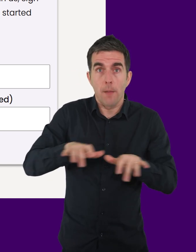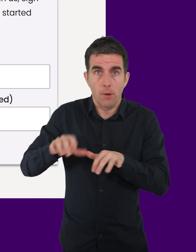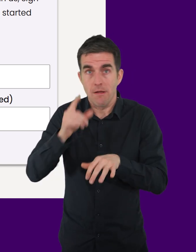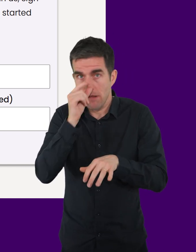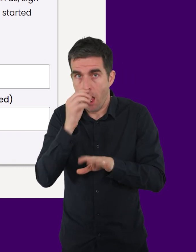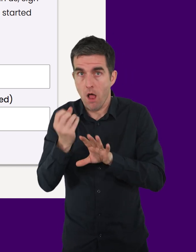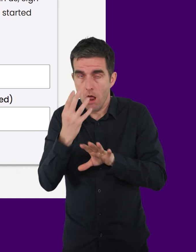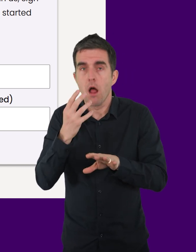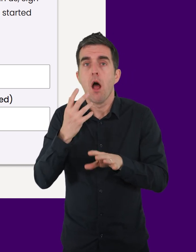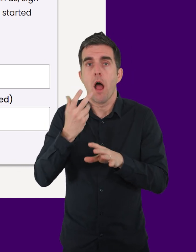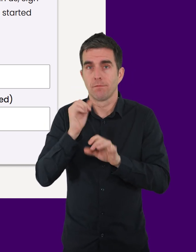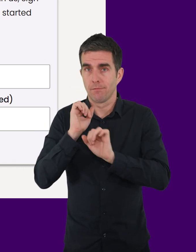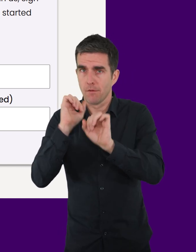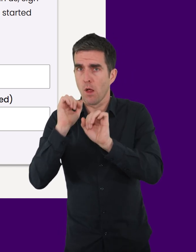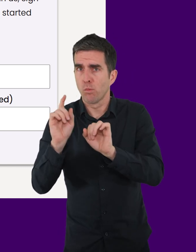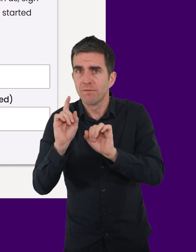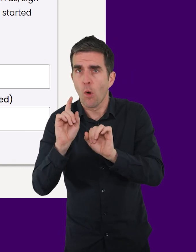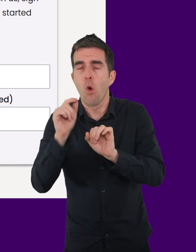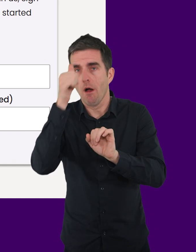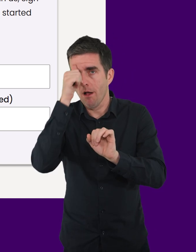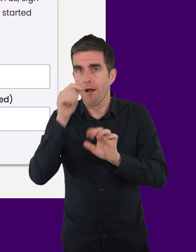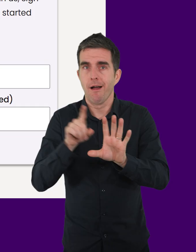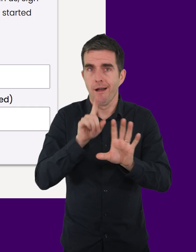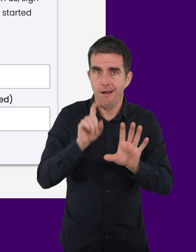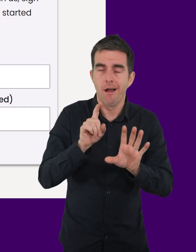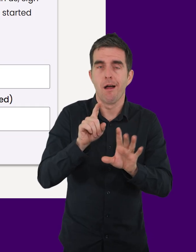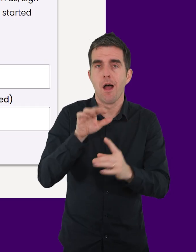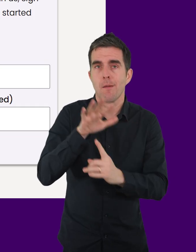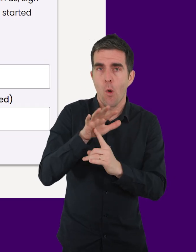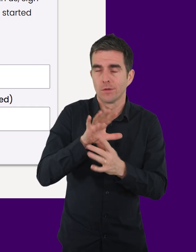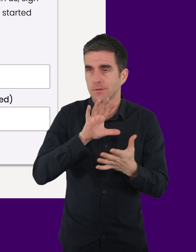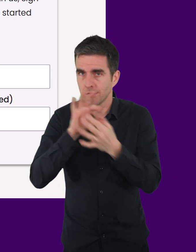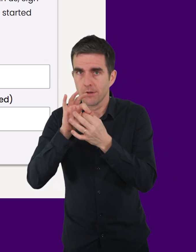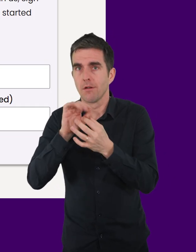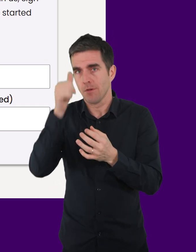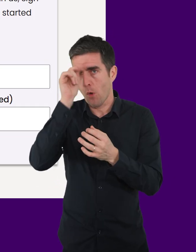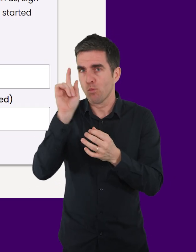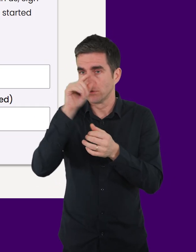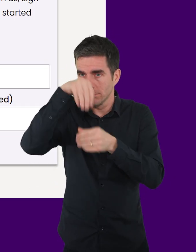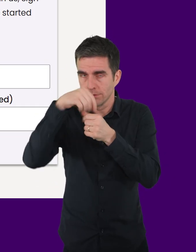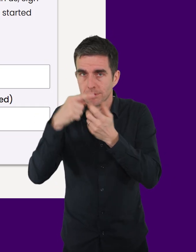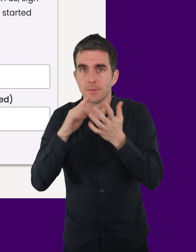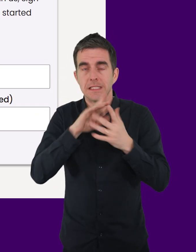And the 'role' attribute with a value of 'button' to convey role information to screen readers.